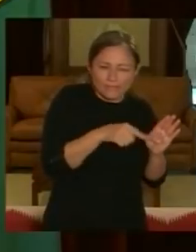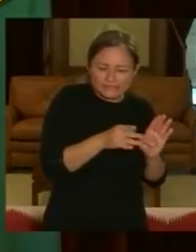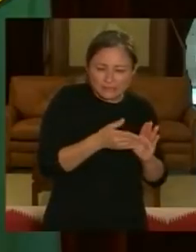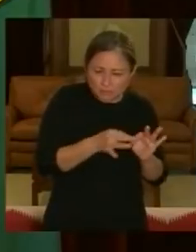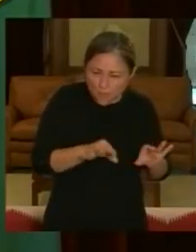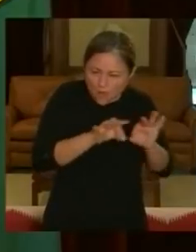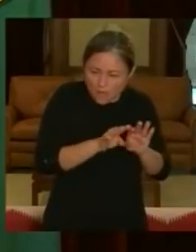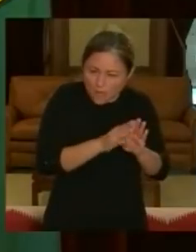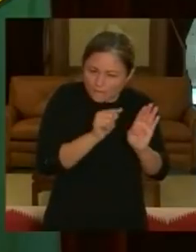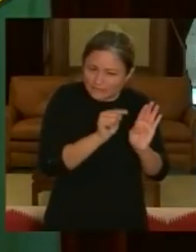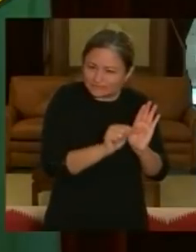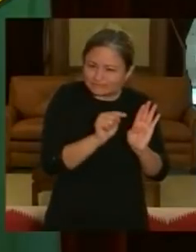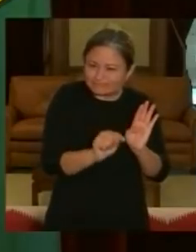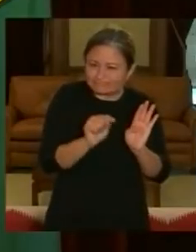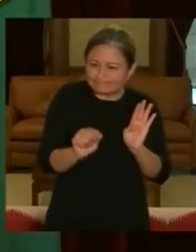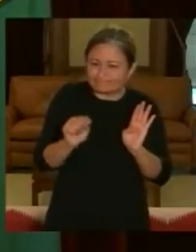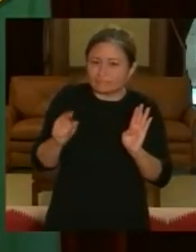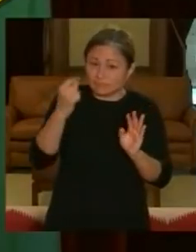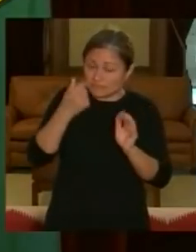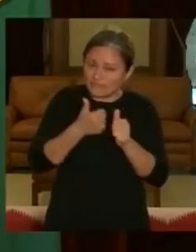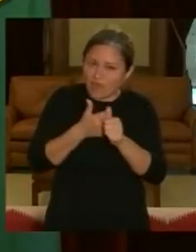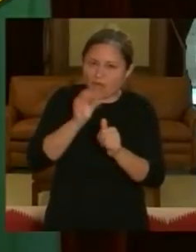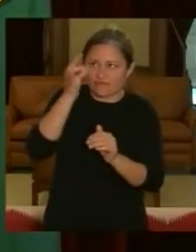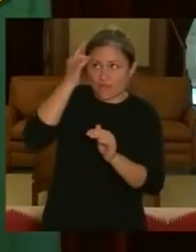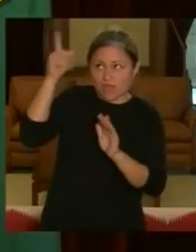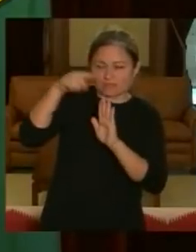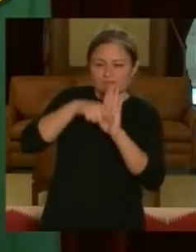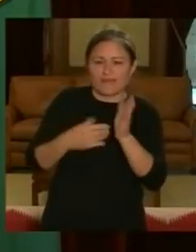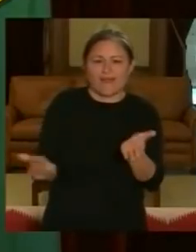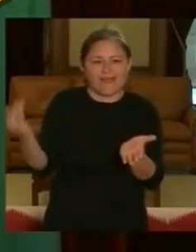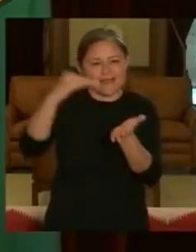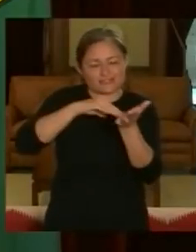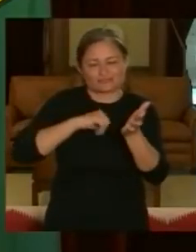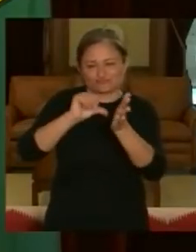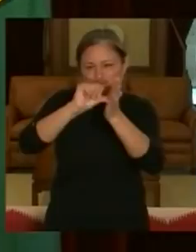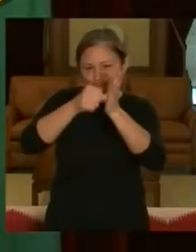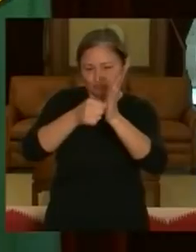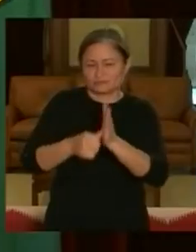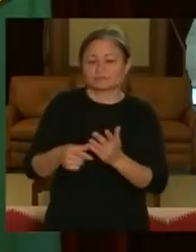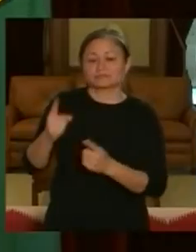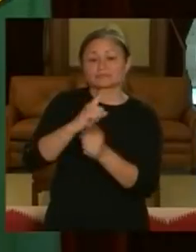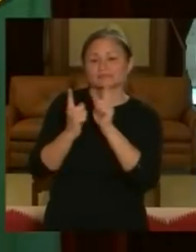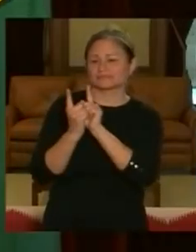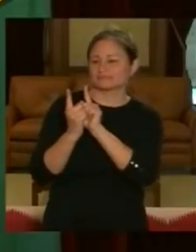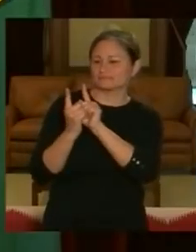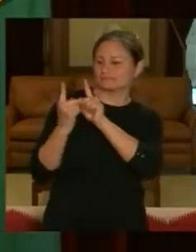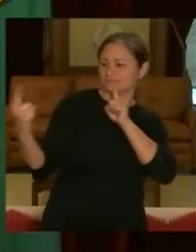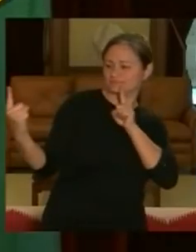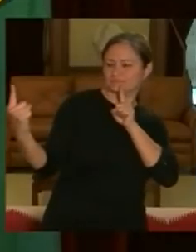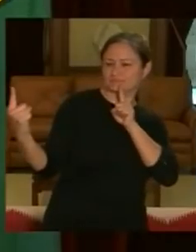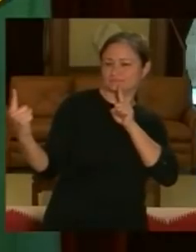KEEP ALL OF US INFORMED ABOUT THIS VIRUS. SO ANY ENTITY ALLOWED TO OPERATE UNDER THIS ORDER MUST